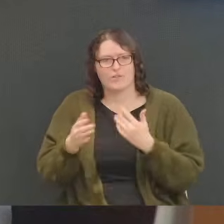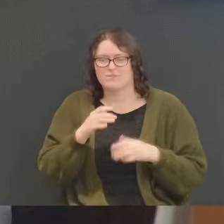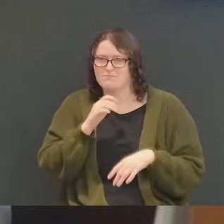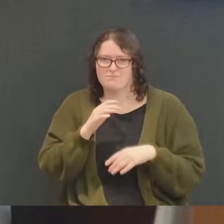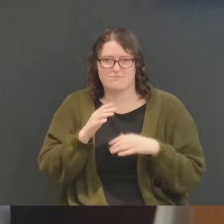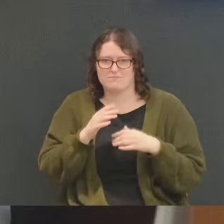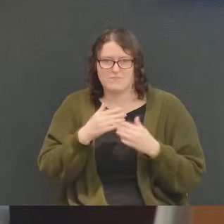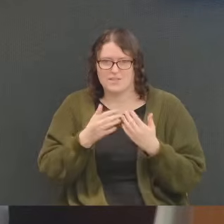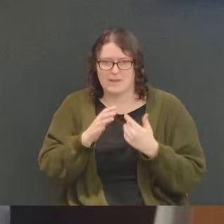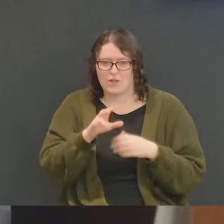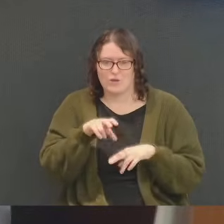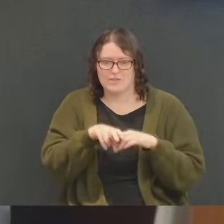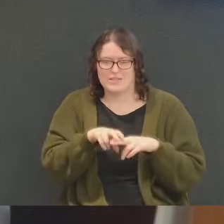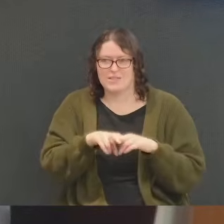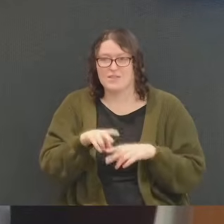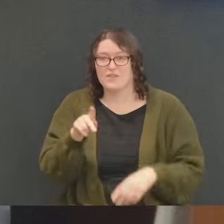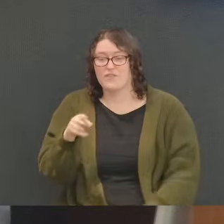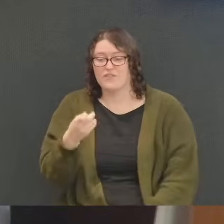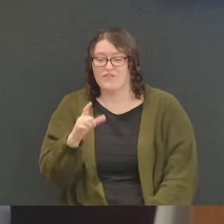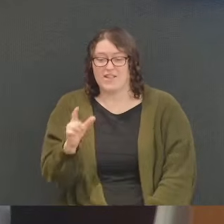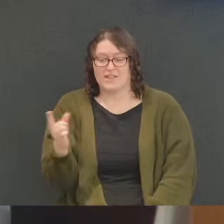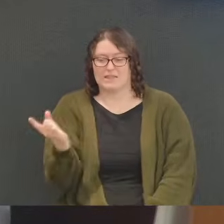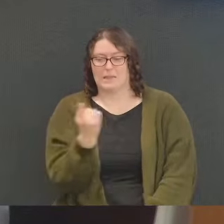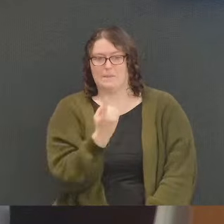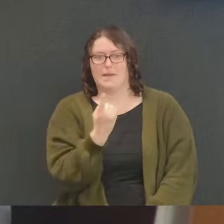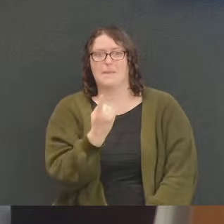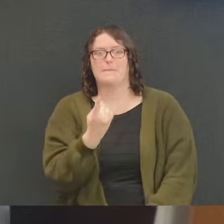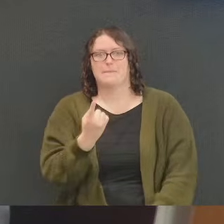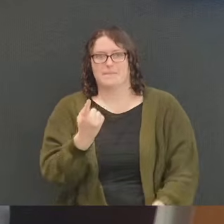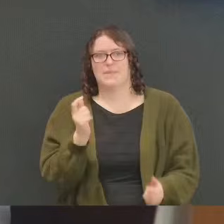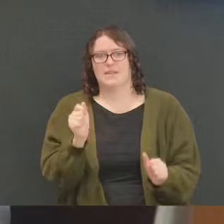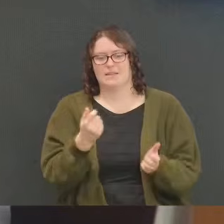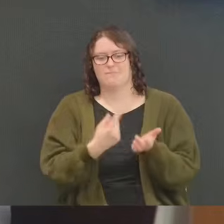ask Phil to come up and speak a little bit more to it because this is a obviously a bulky item on the